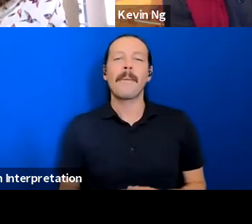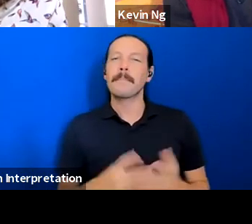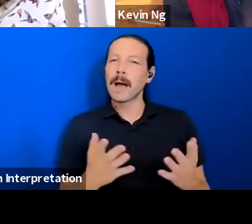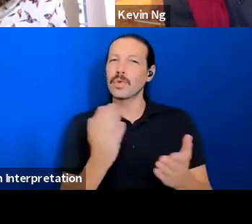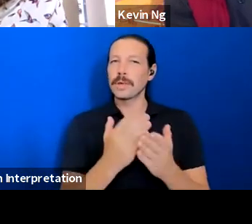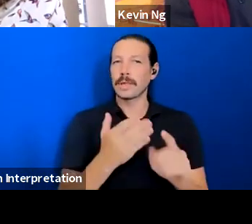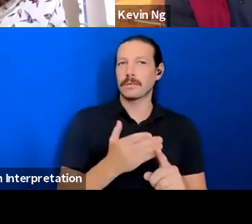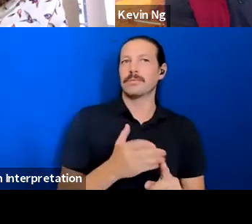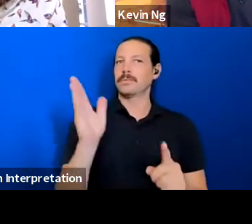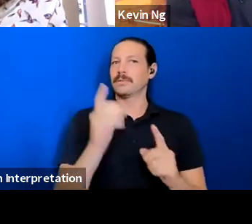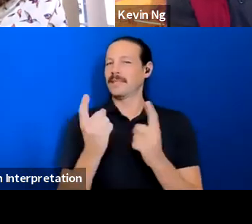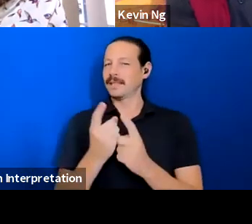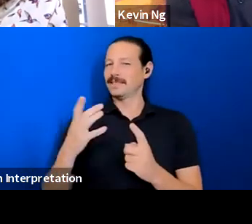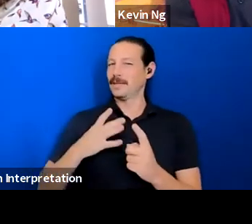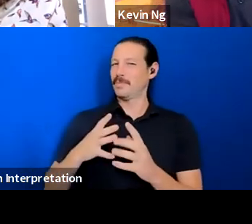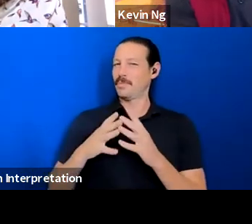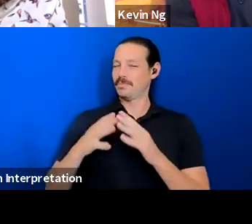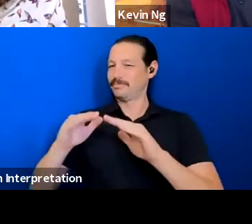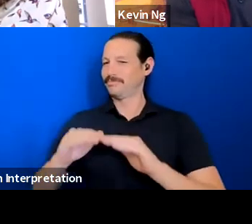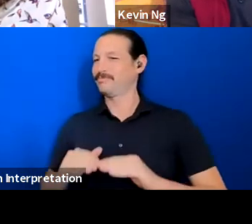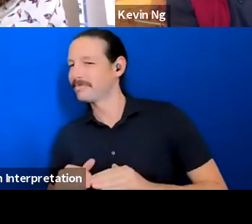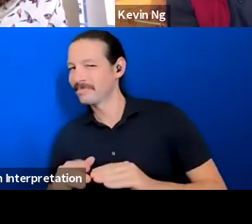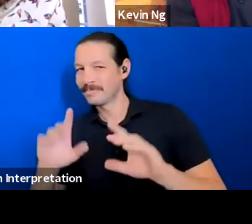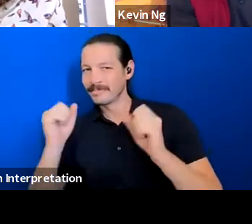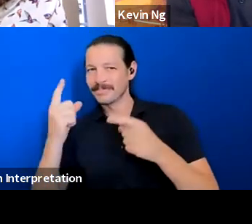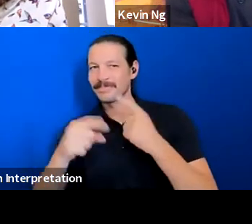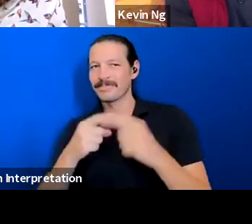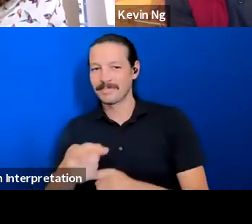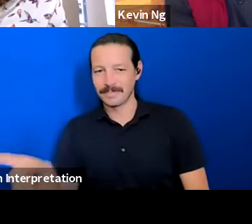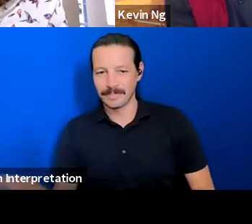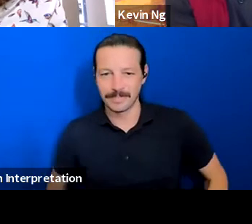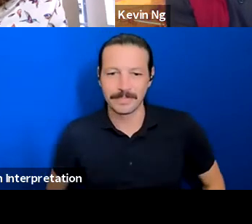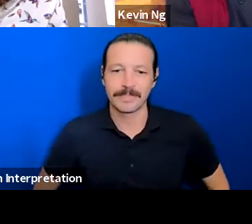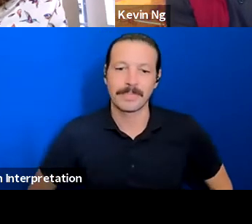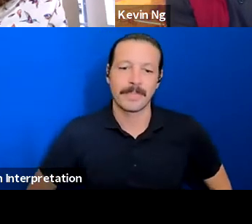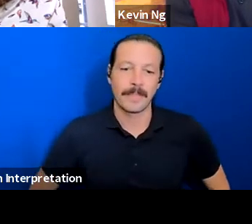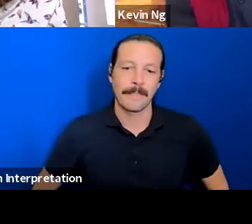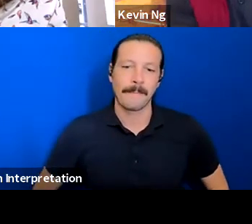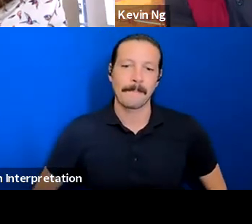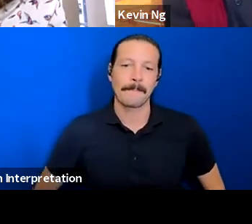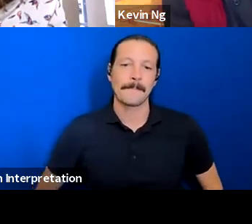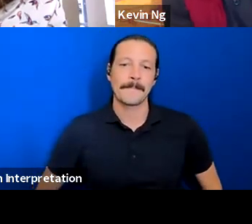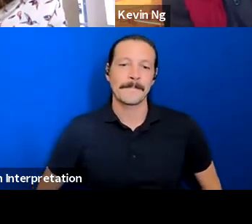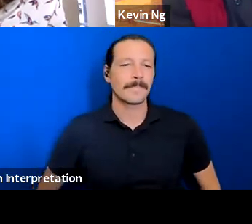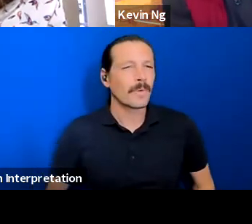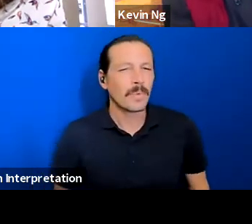getting to other people's place, that's kind of the big one. Not everyone what was the second part of that question again? >PIP: Do people change their minds.